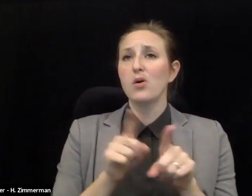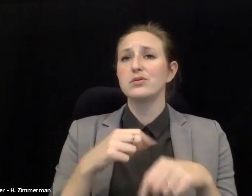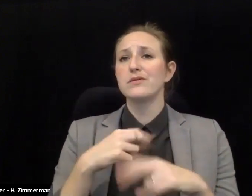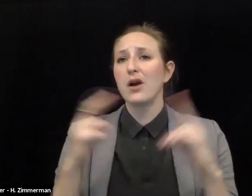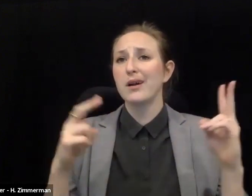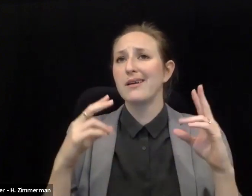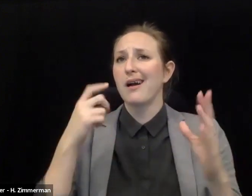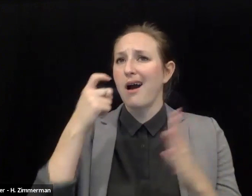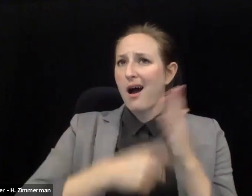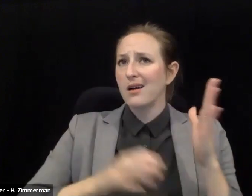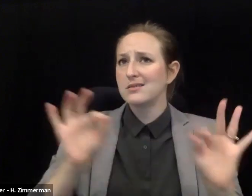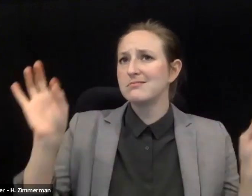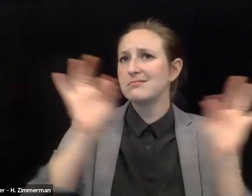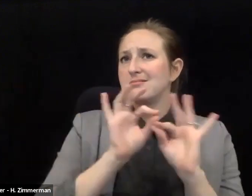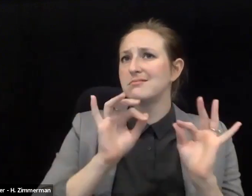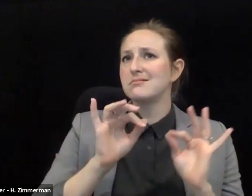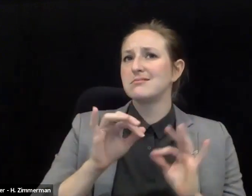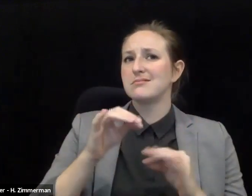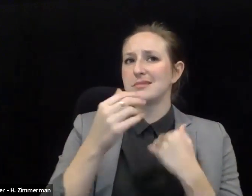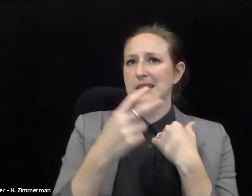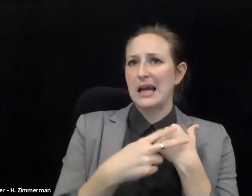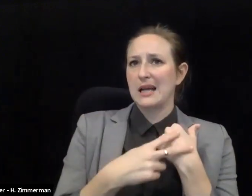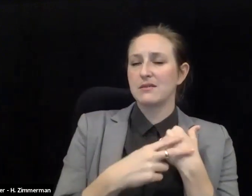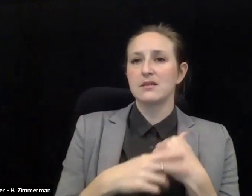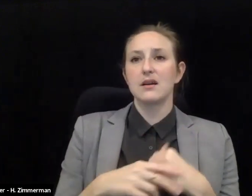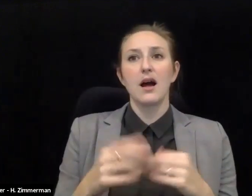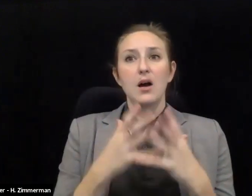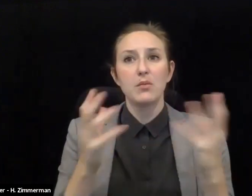how much savings was there when you're not paying for flights for